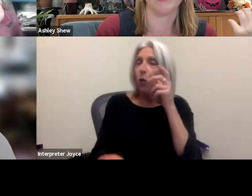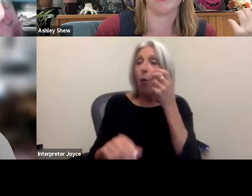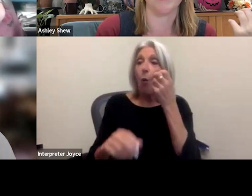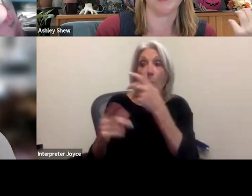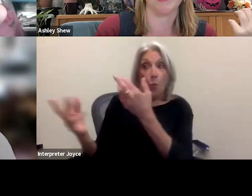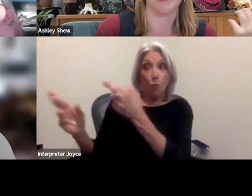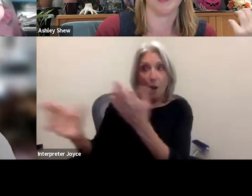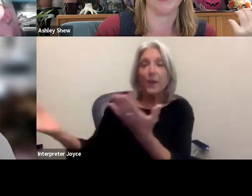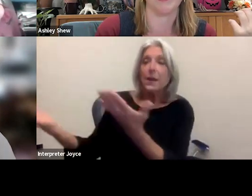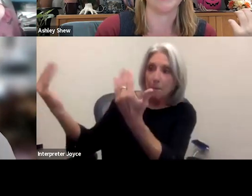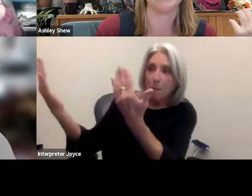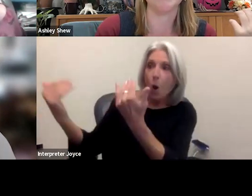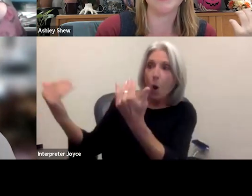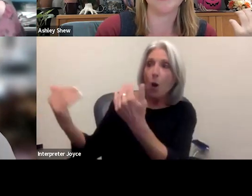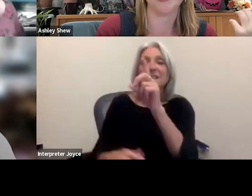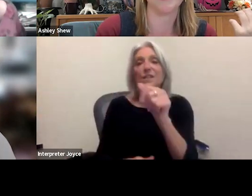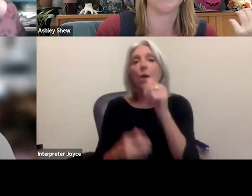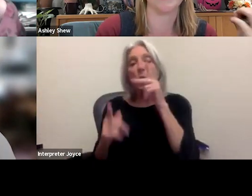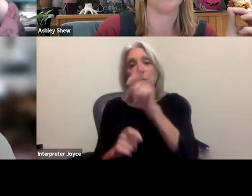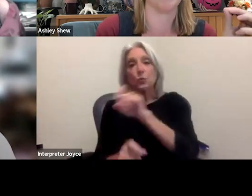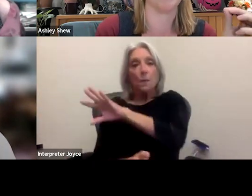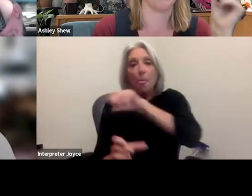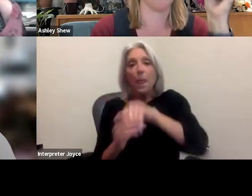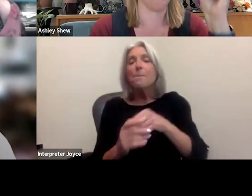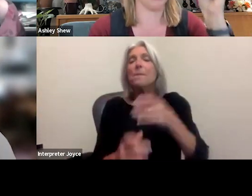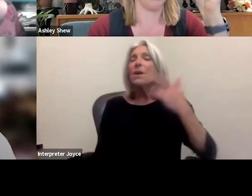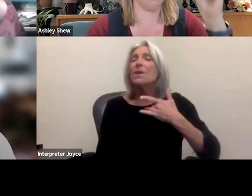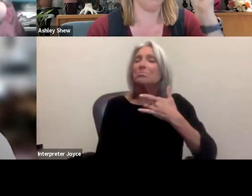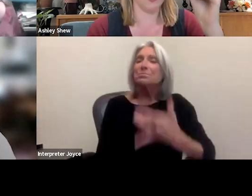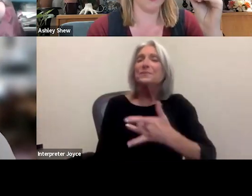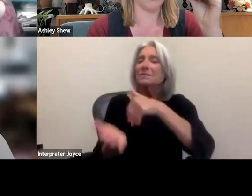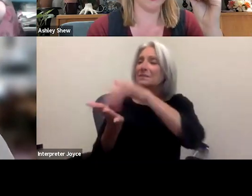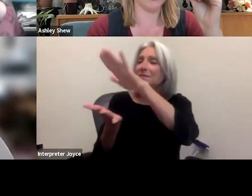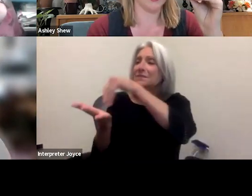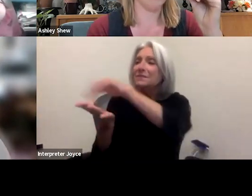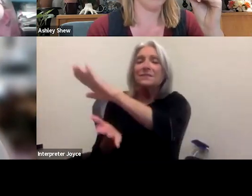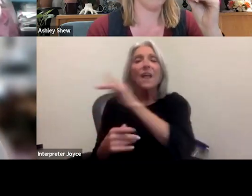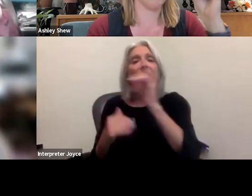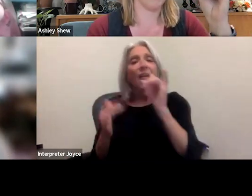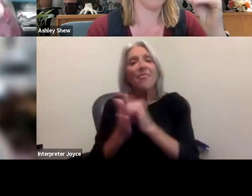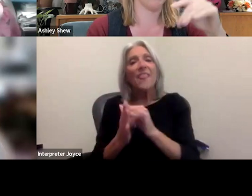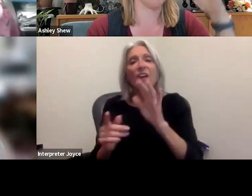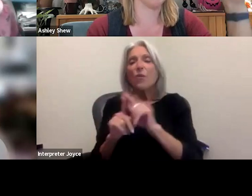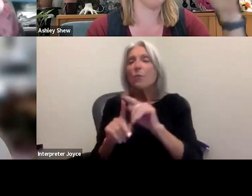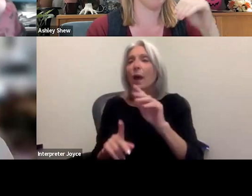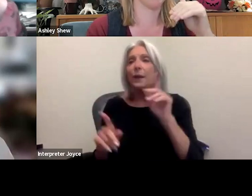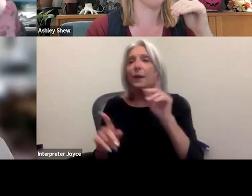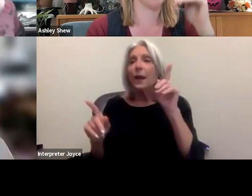I think disabled people get dismissed, or we're seen as representing very narrow views, when if you've read all of these memoirs